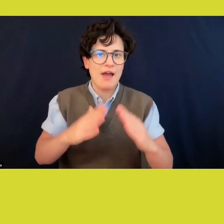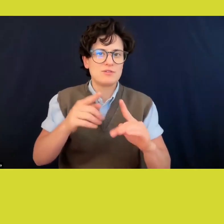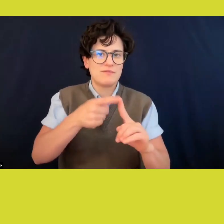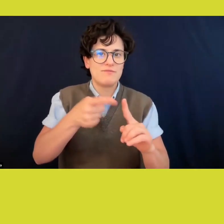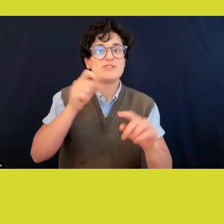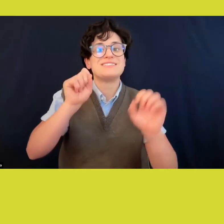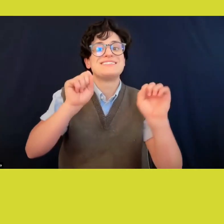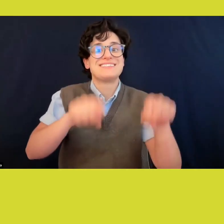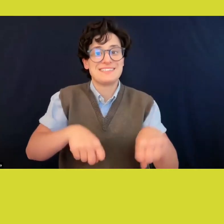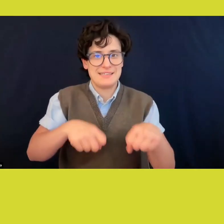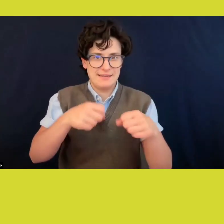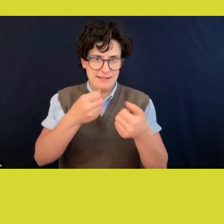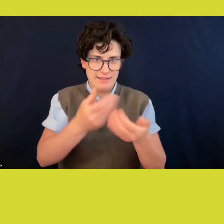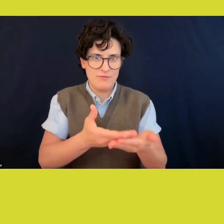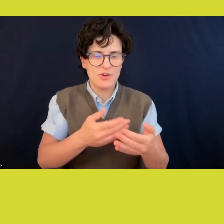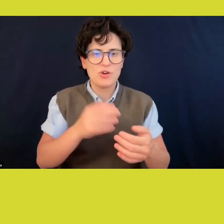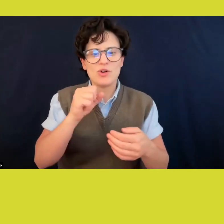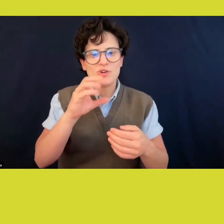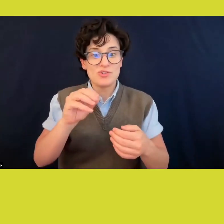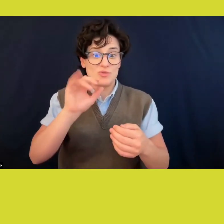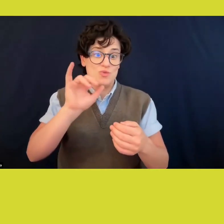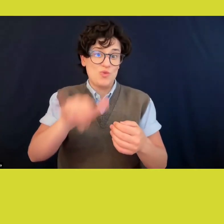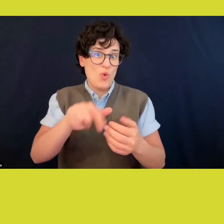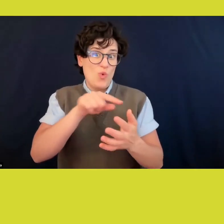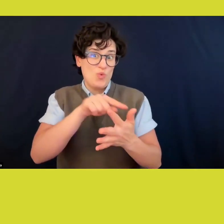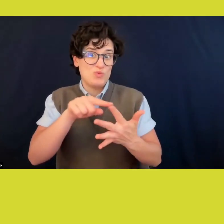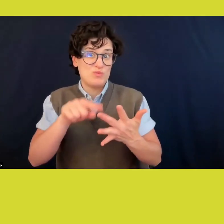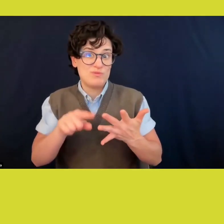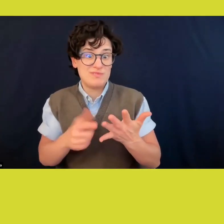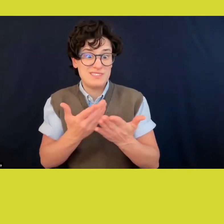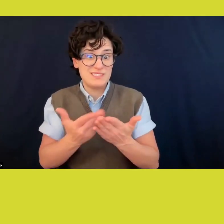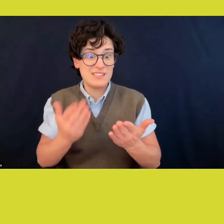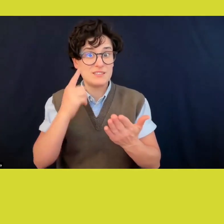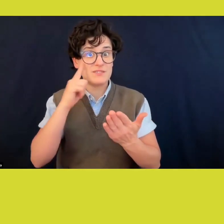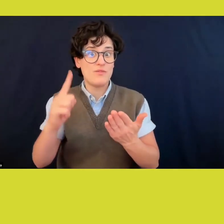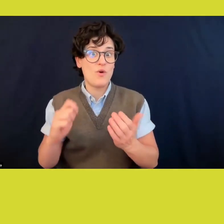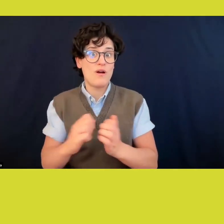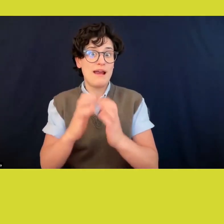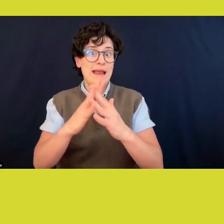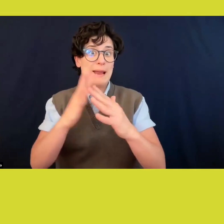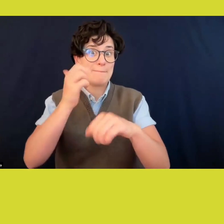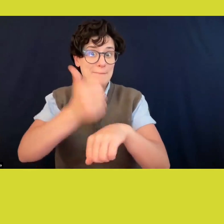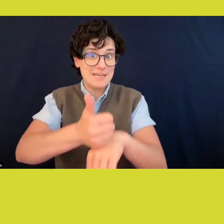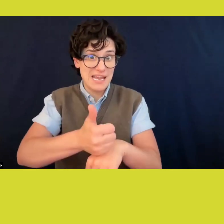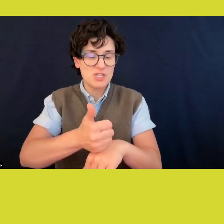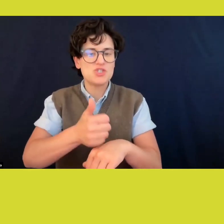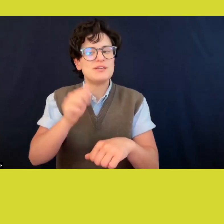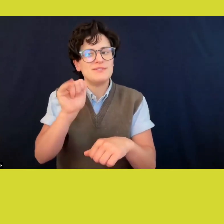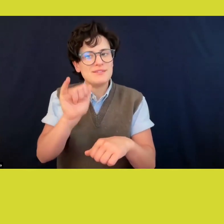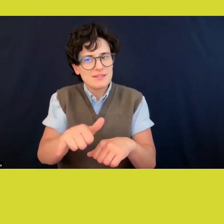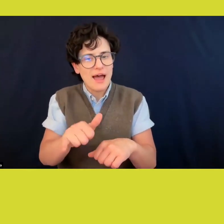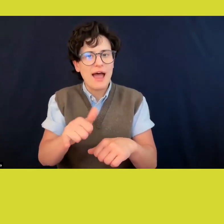implementation side have served to open up the criticism. There's some other, you know,